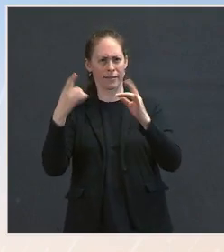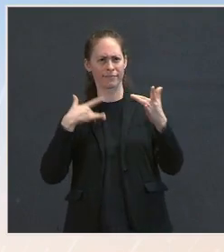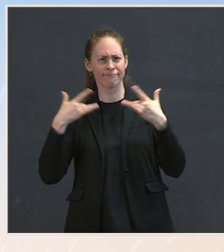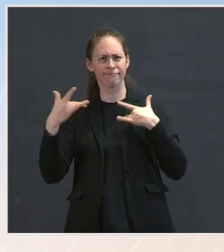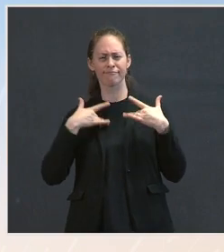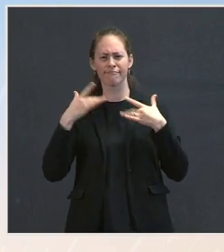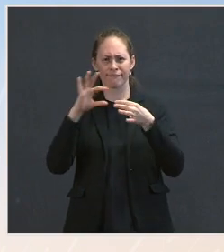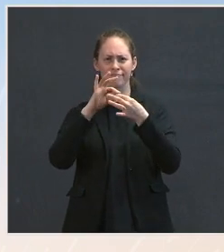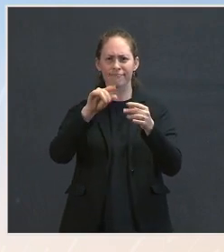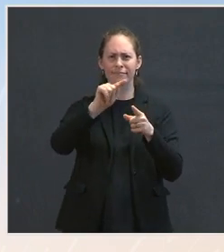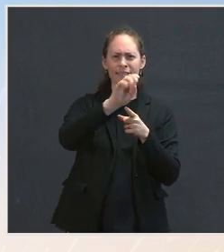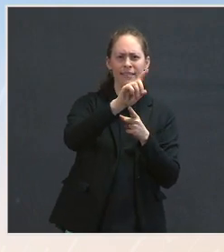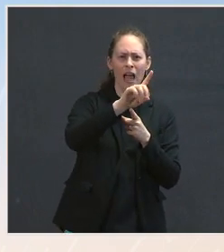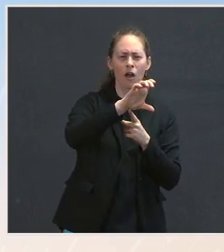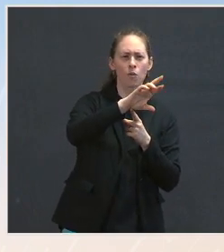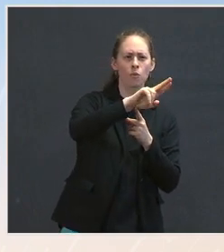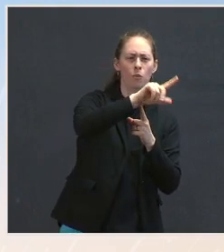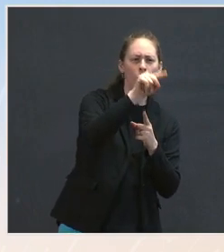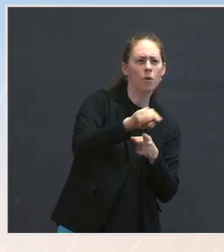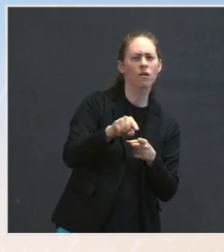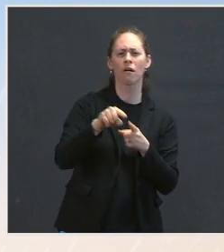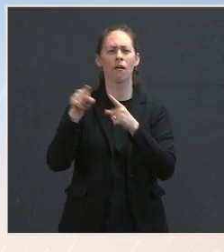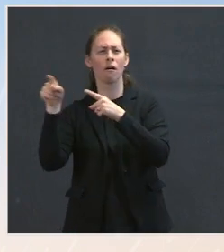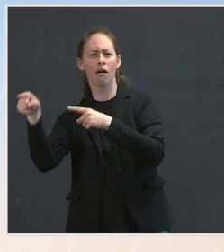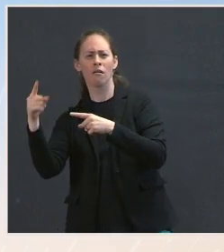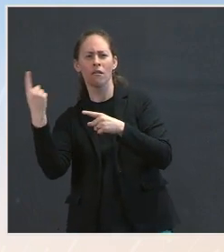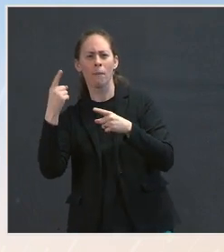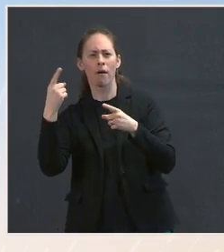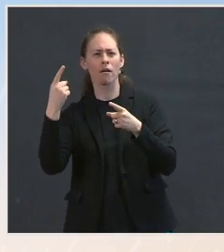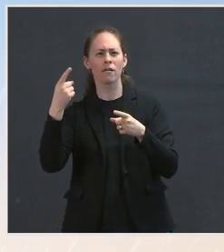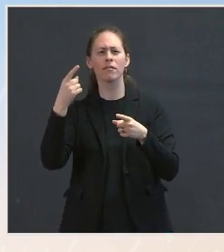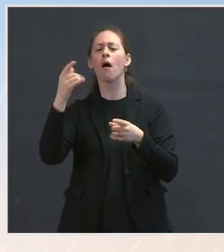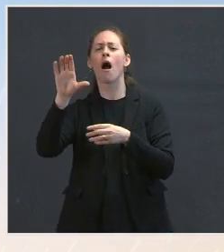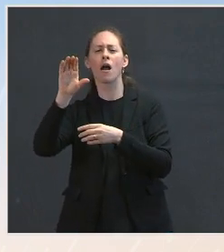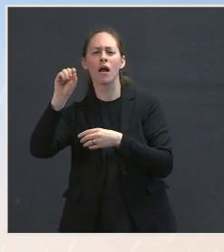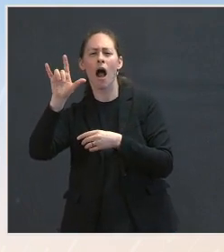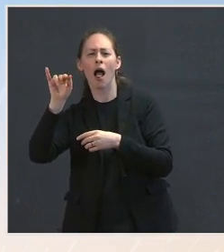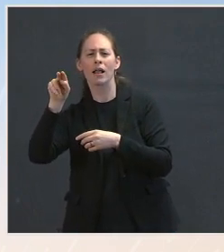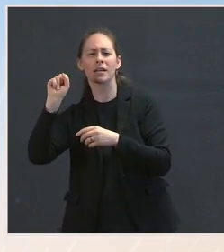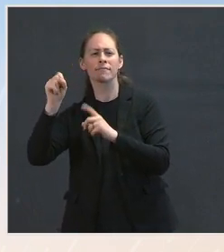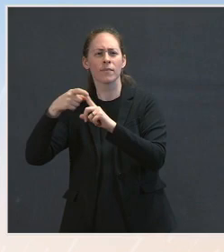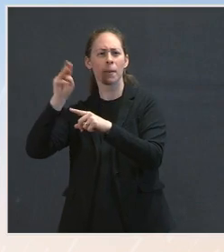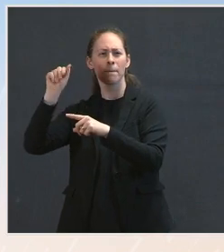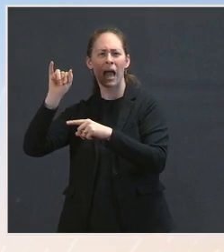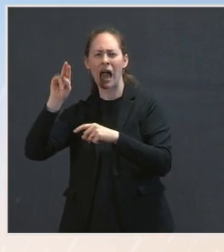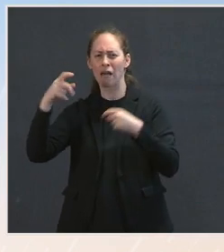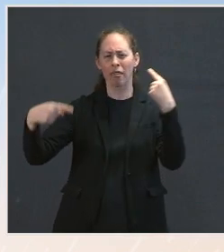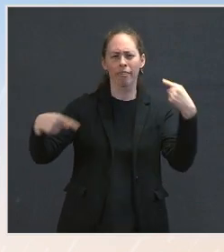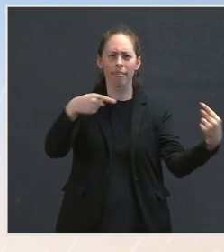and when she called Senator Collins, quote, "the worst," did those comments meet the President's standard